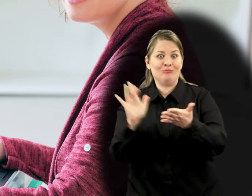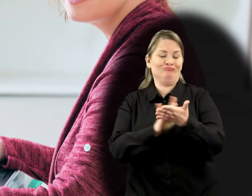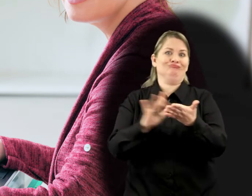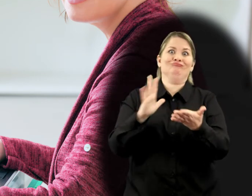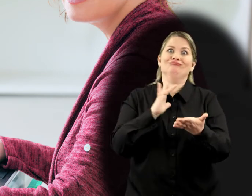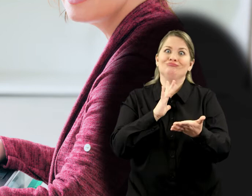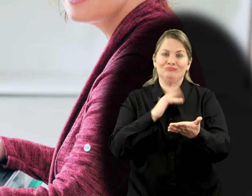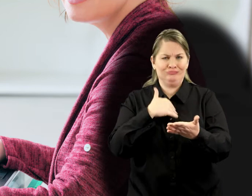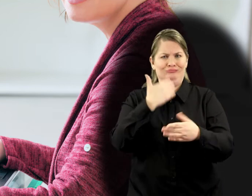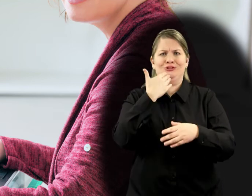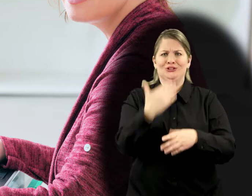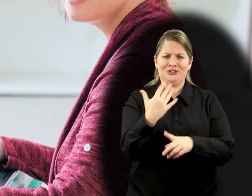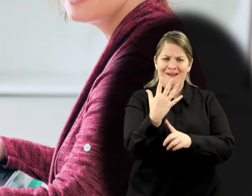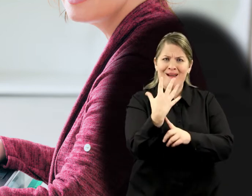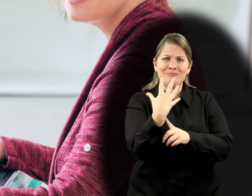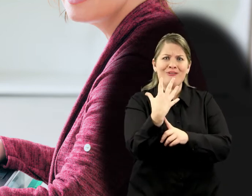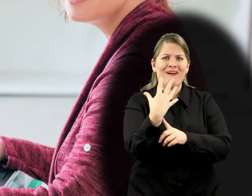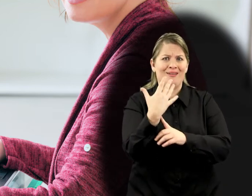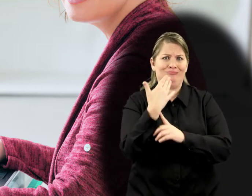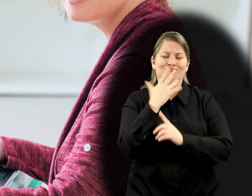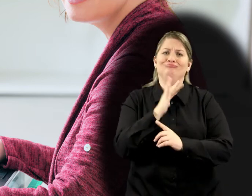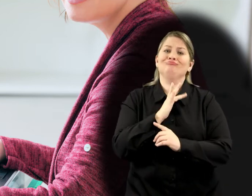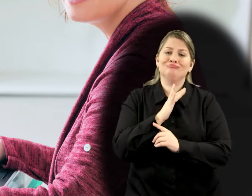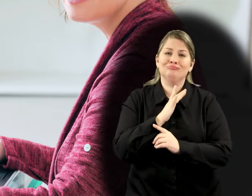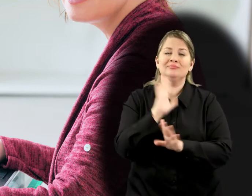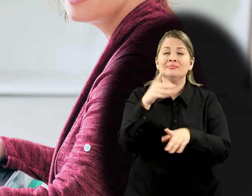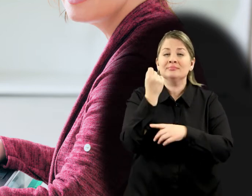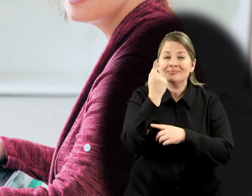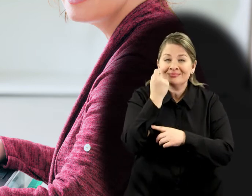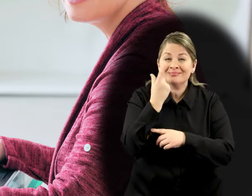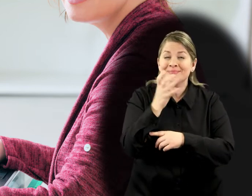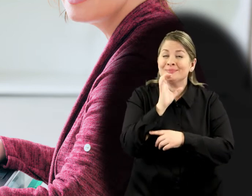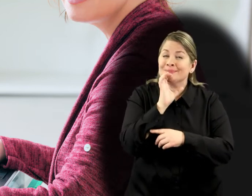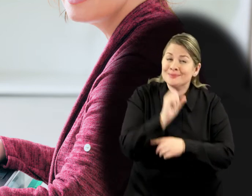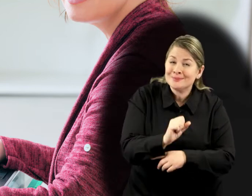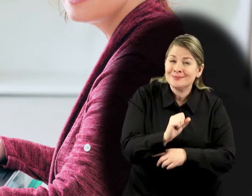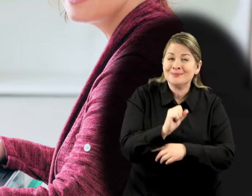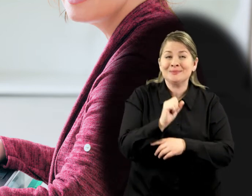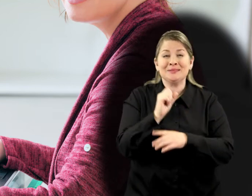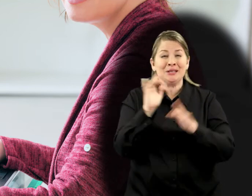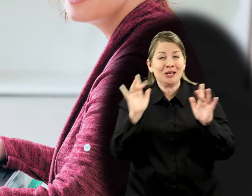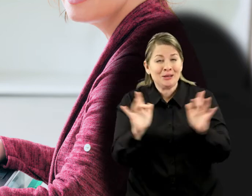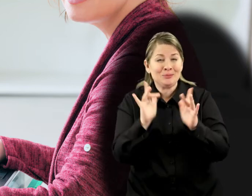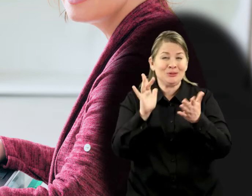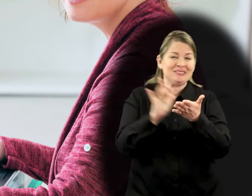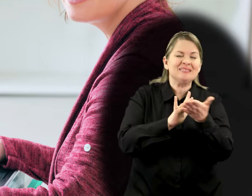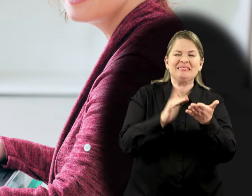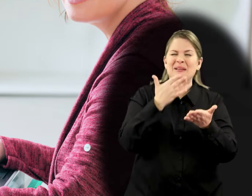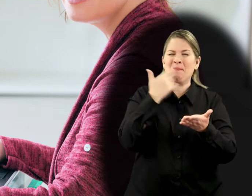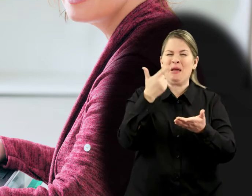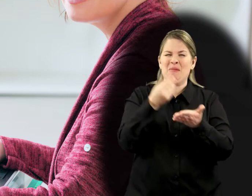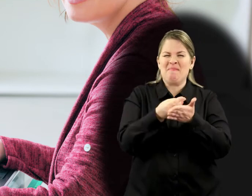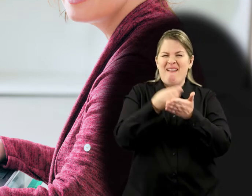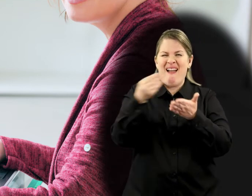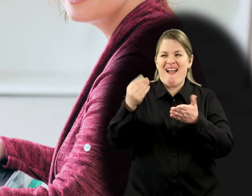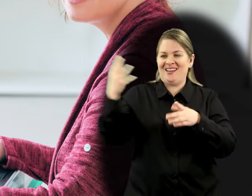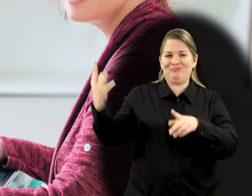Most newer laptops and mobile devices have high resolution screens and adequate cameras. If you are using older technology,